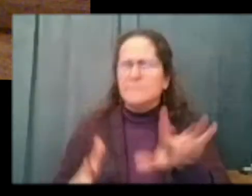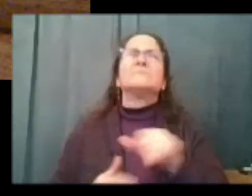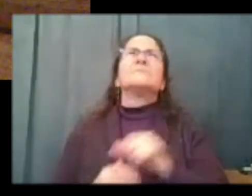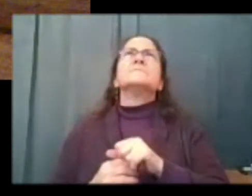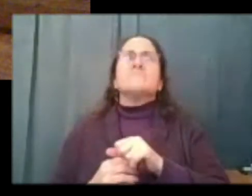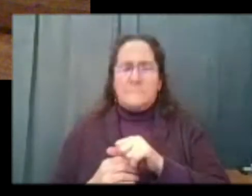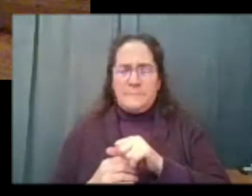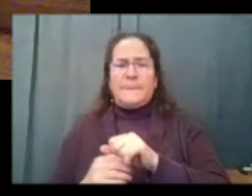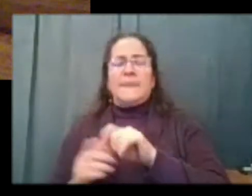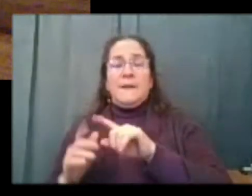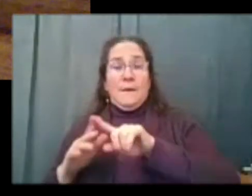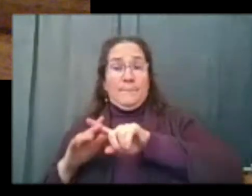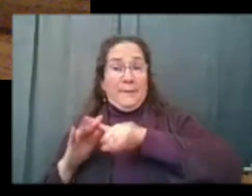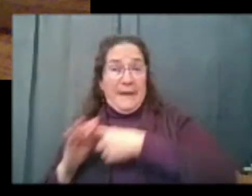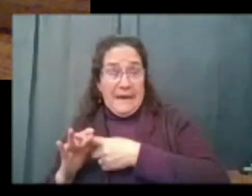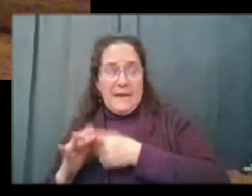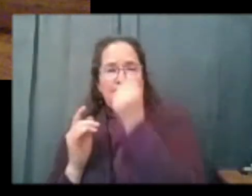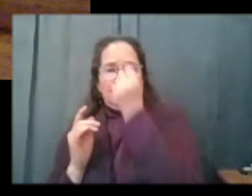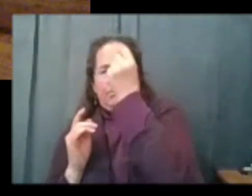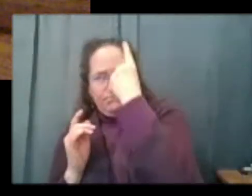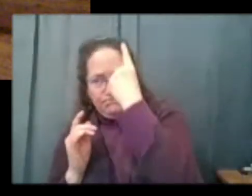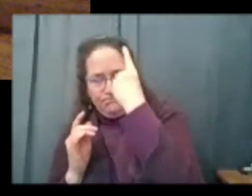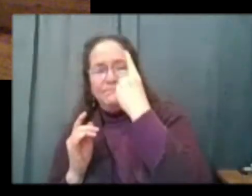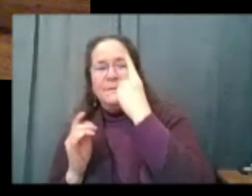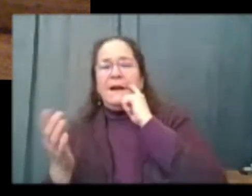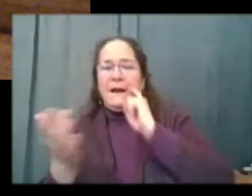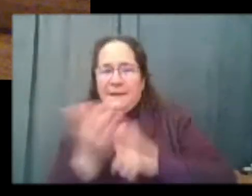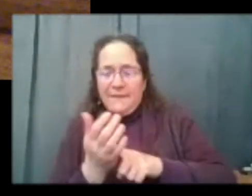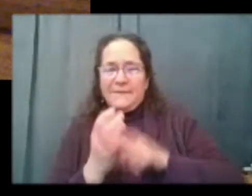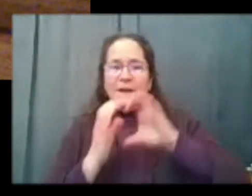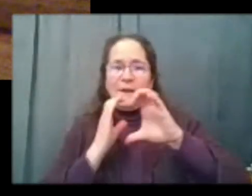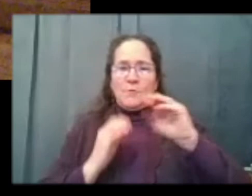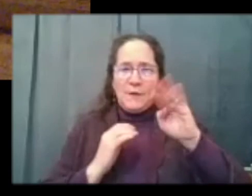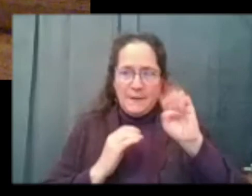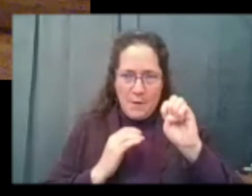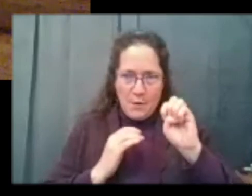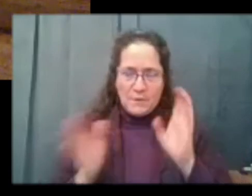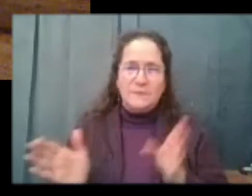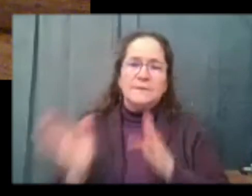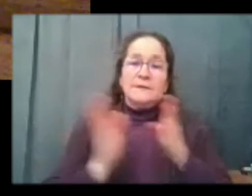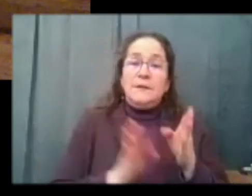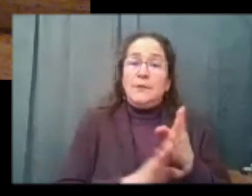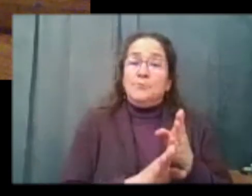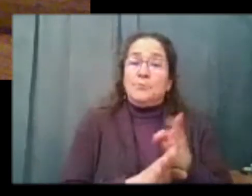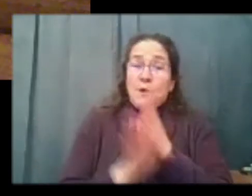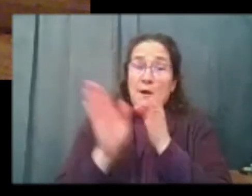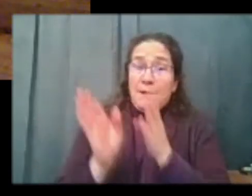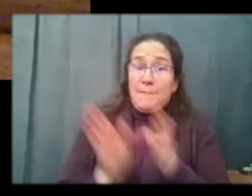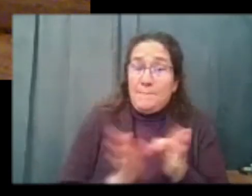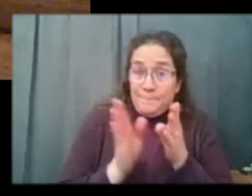and identifying communication modes. Pre planning to ensure each learner has access based